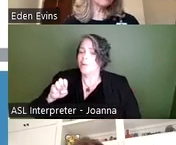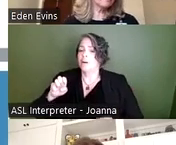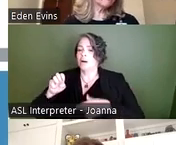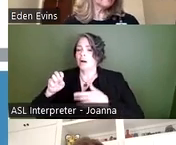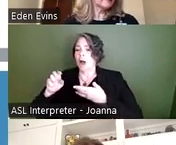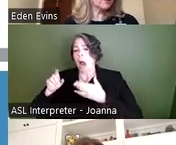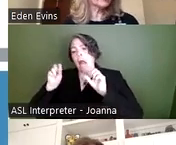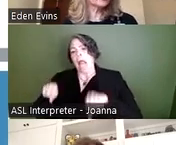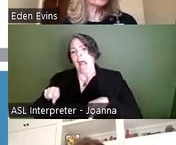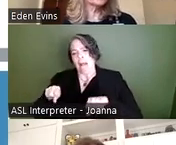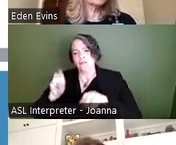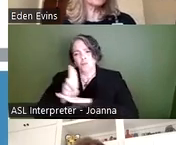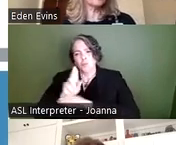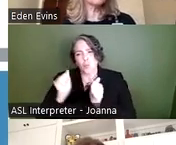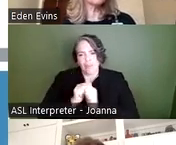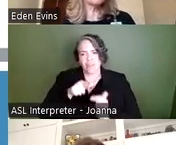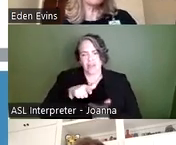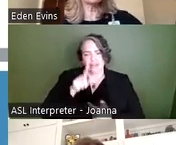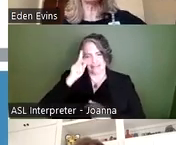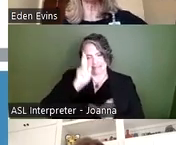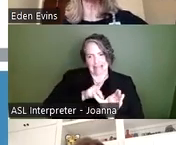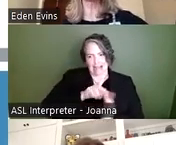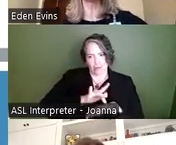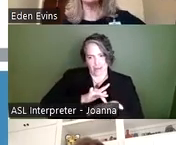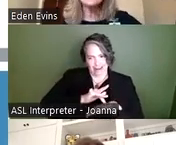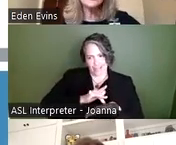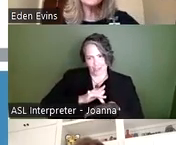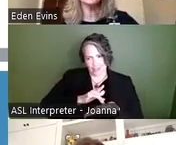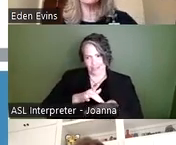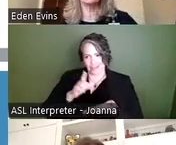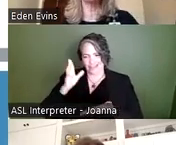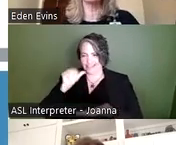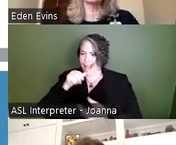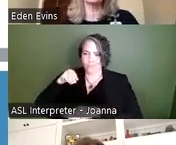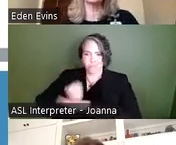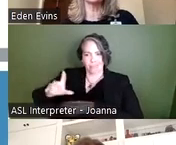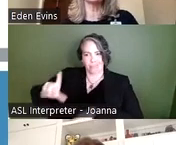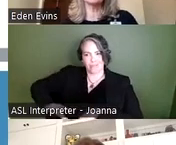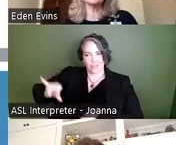where we really try to help, to prevent use or help with cessation, is amongst